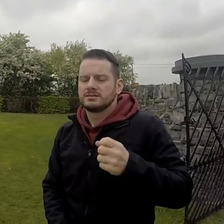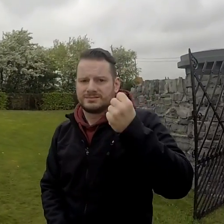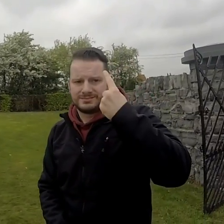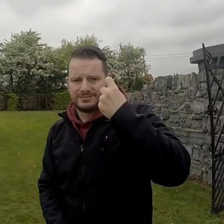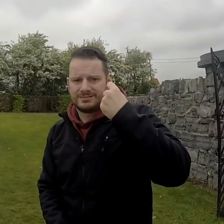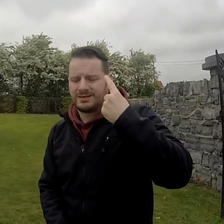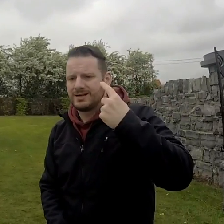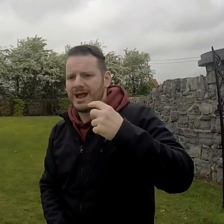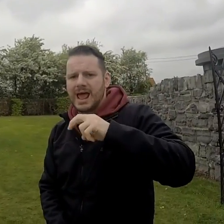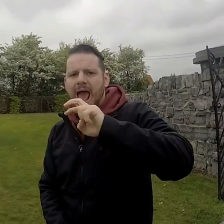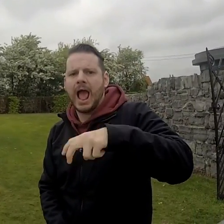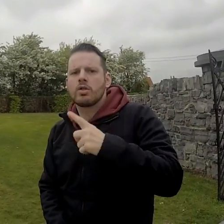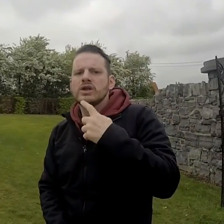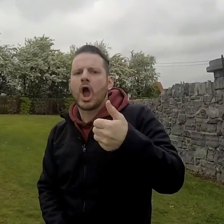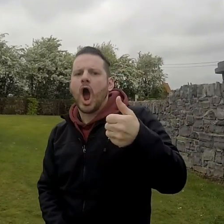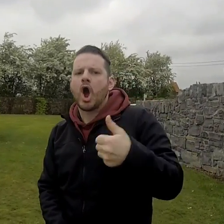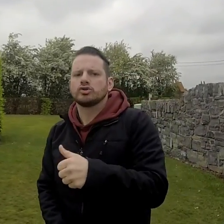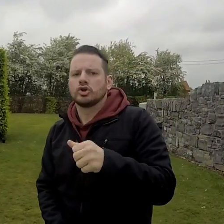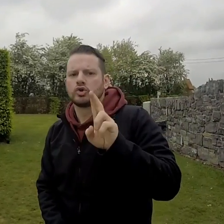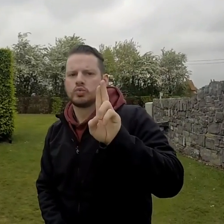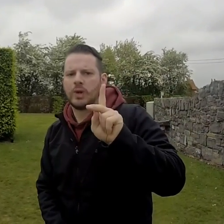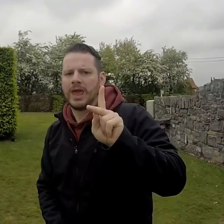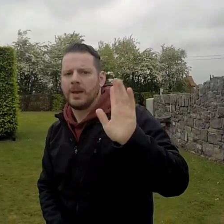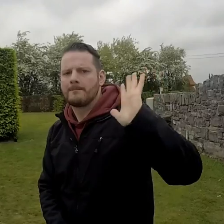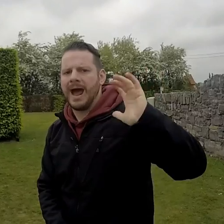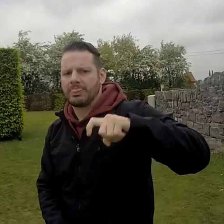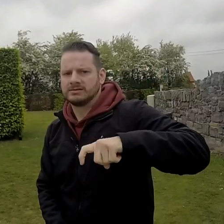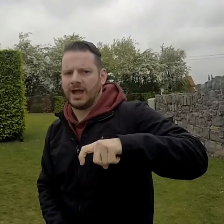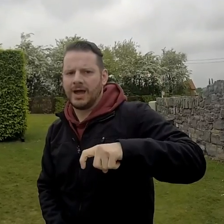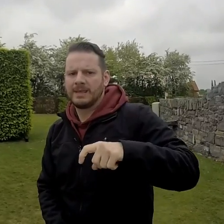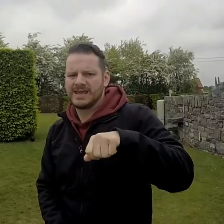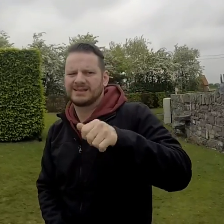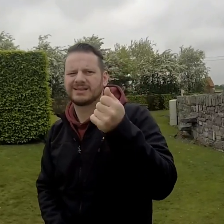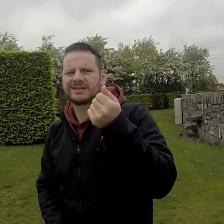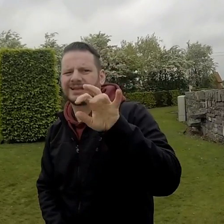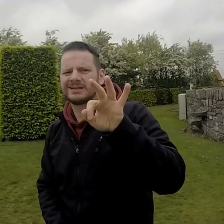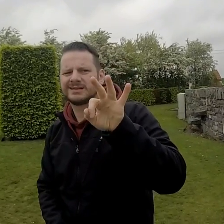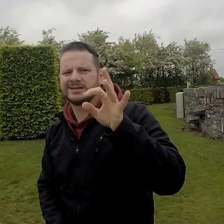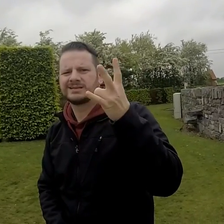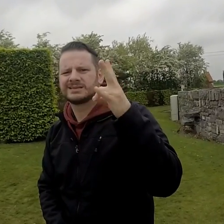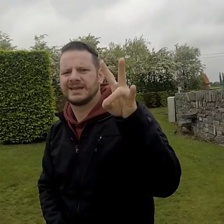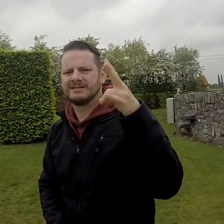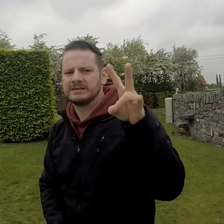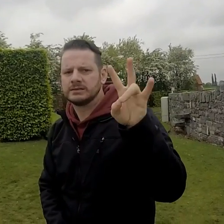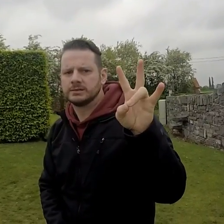Ireland was part of the United Kingdom during this time. It happened in 1917.